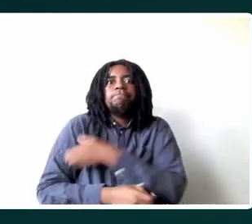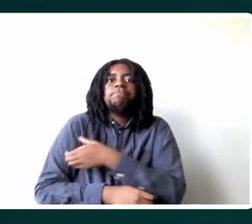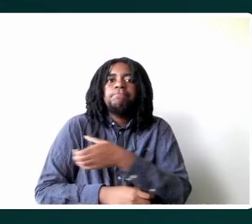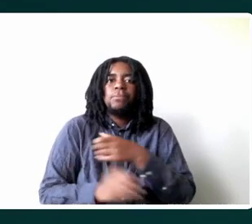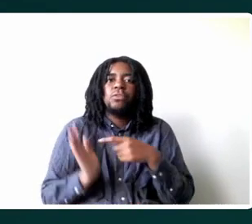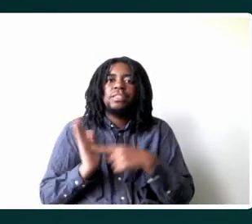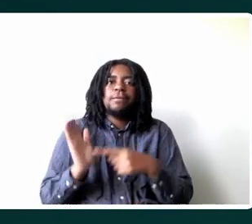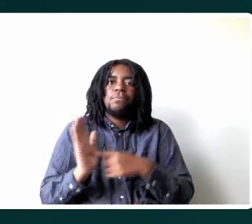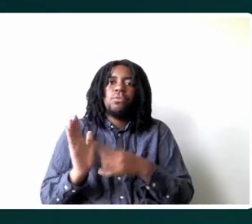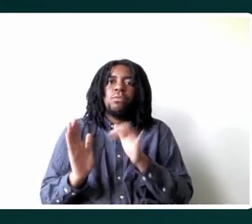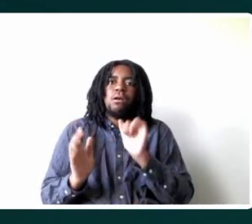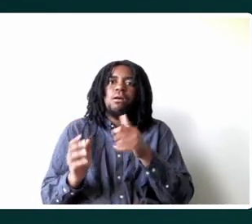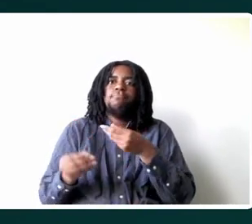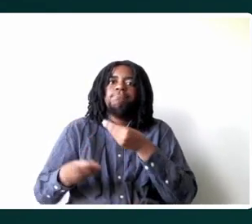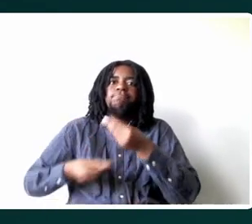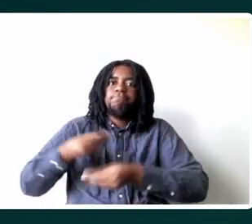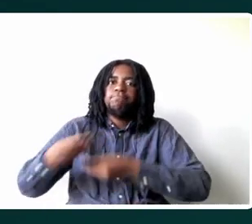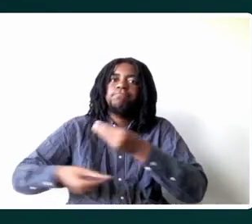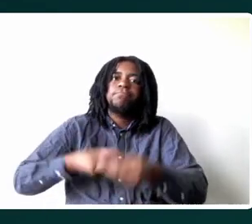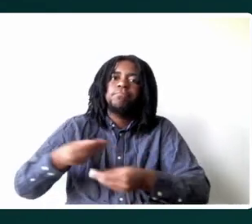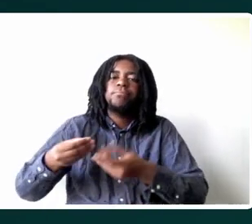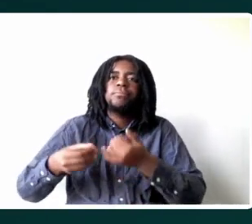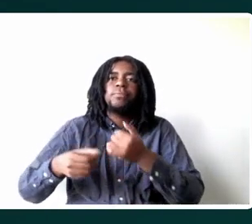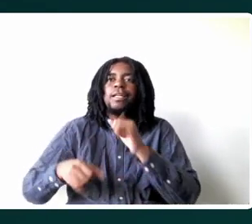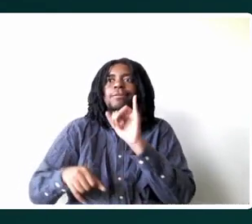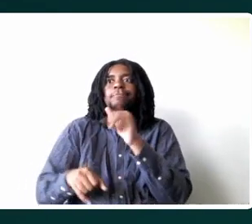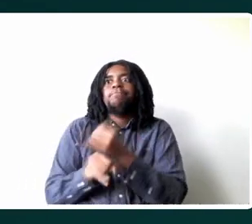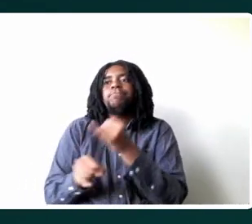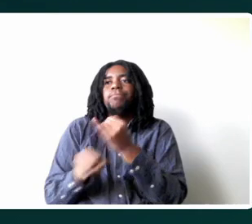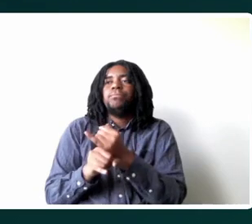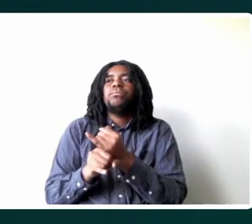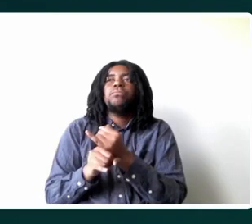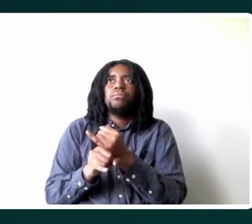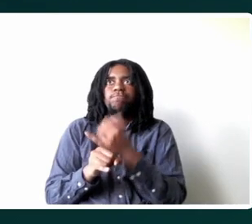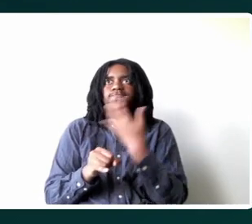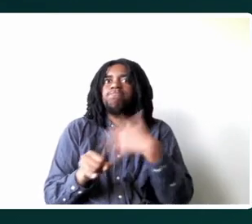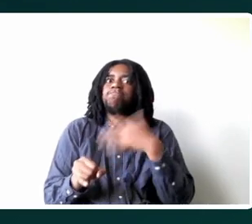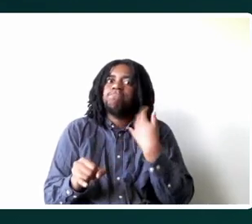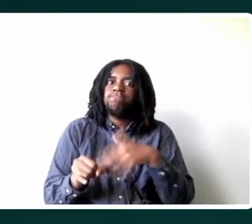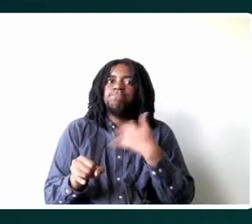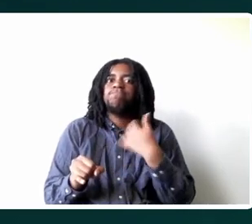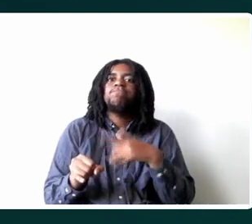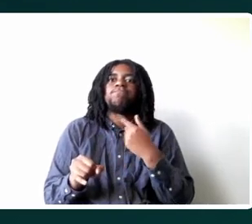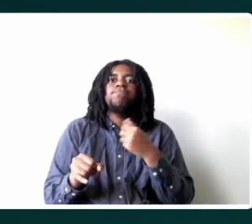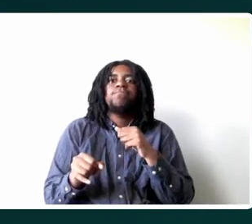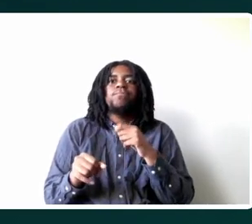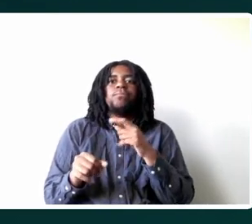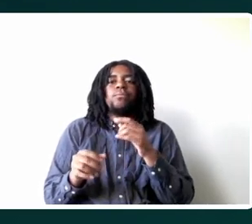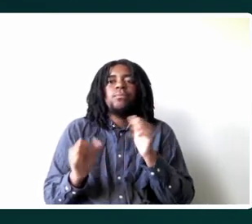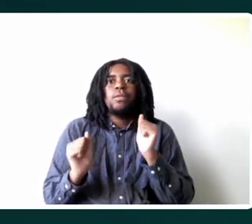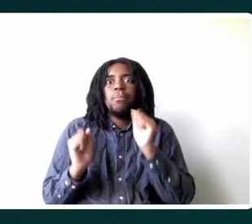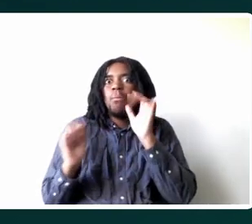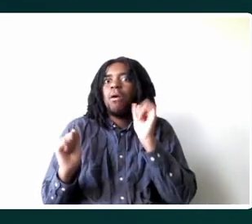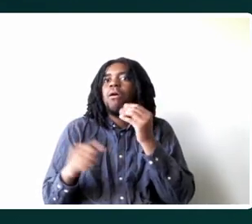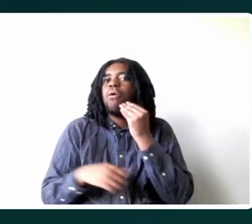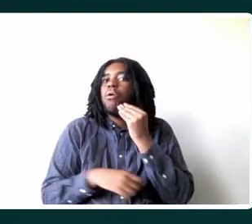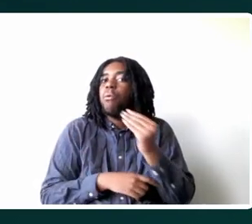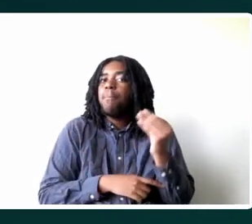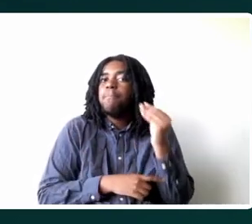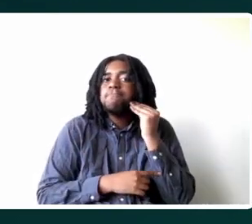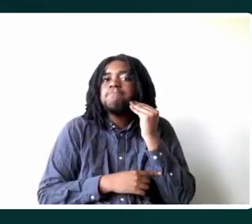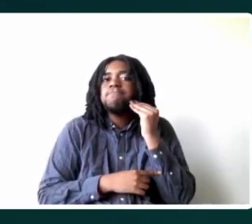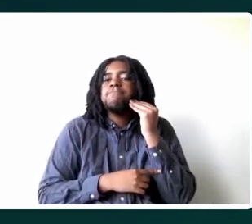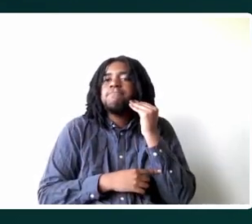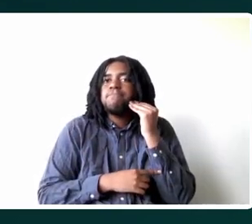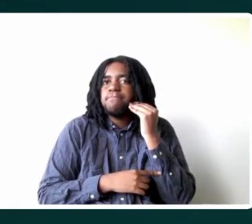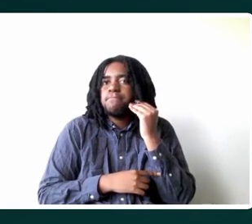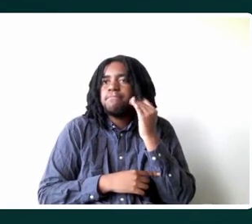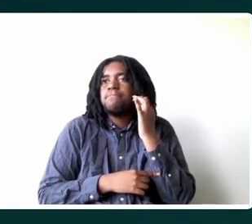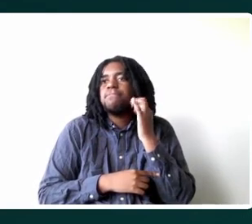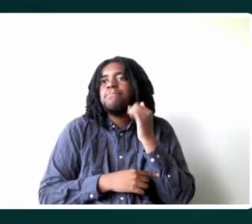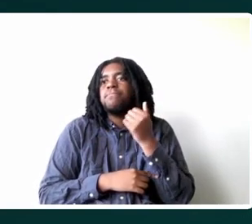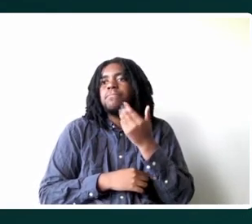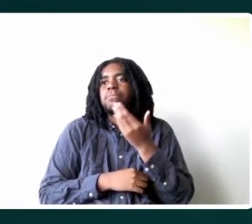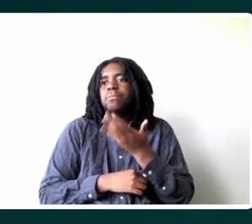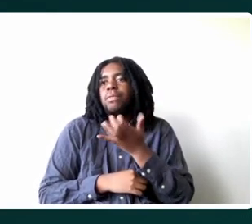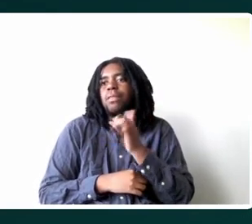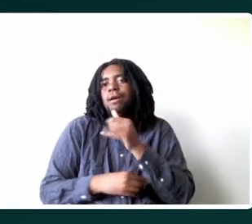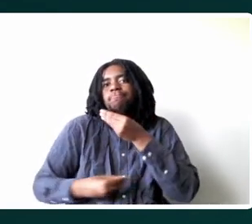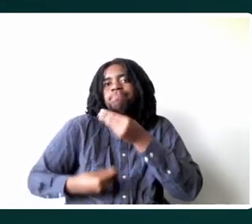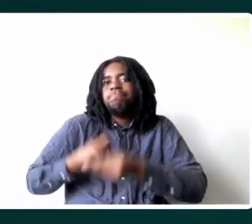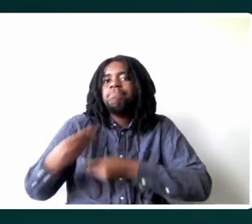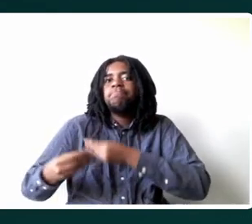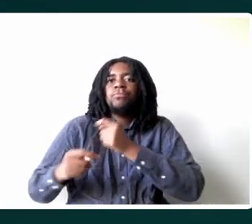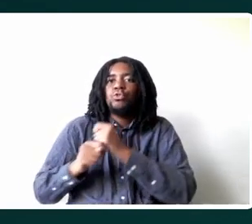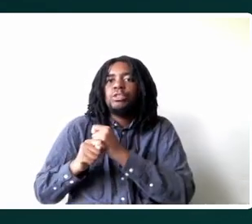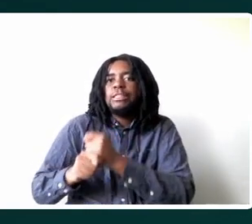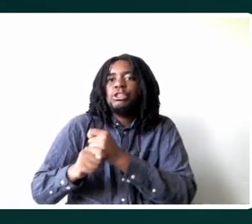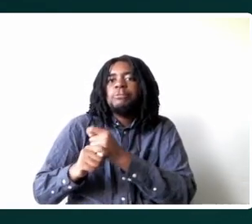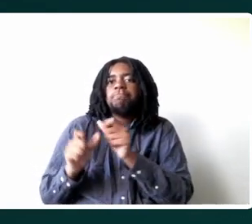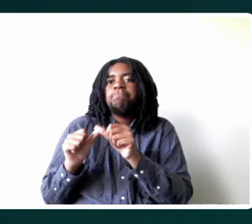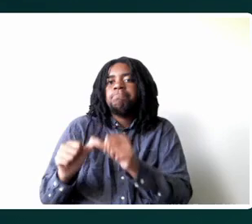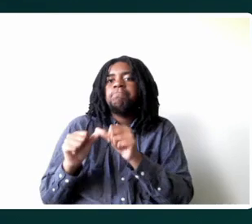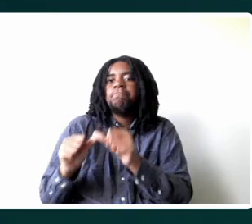of a place that has been an incredible home to a lineage and tradition rooted in Washington,